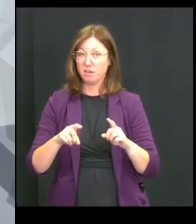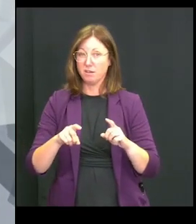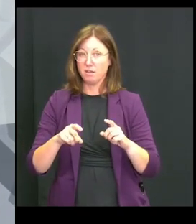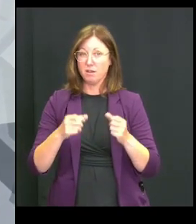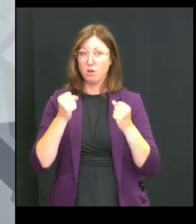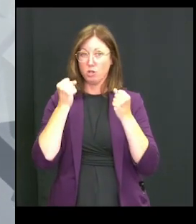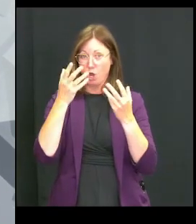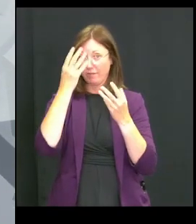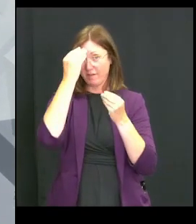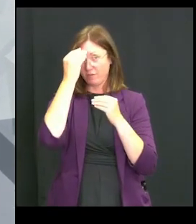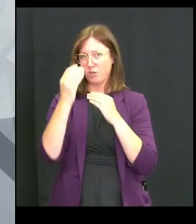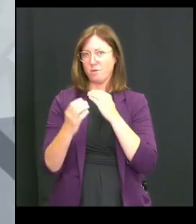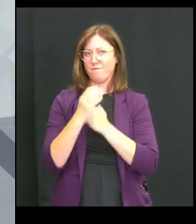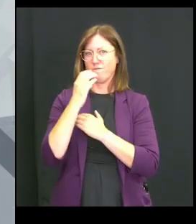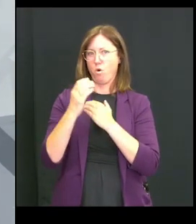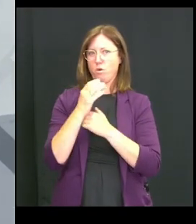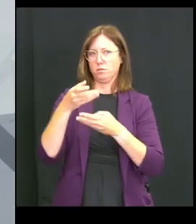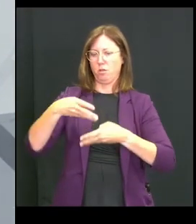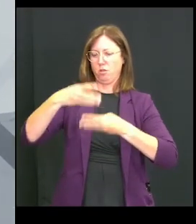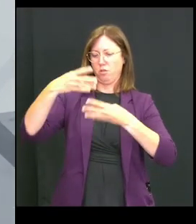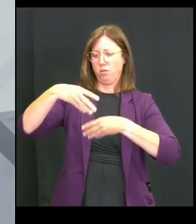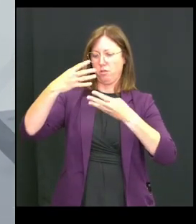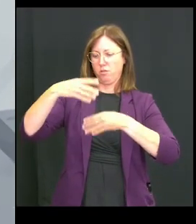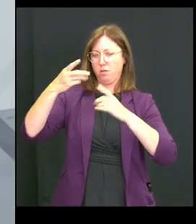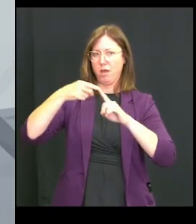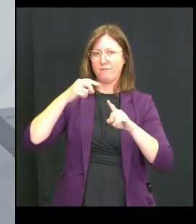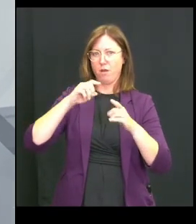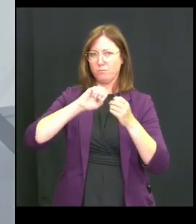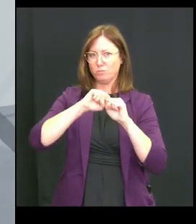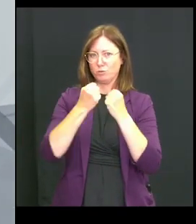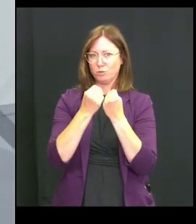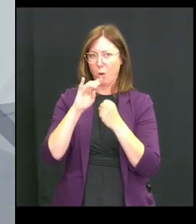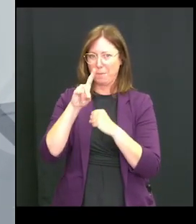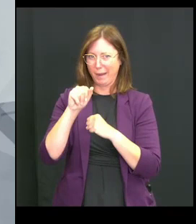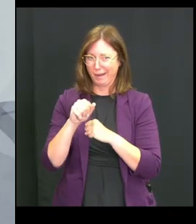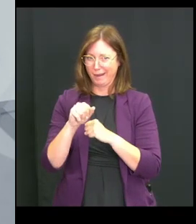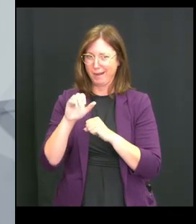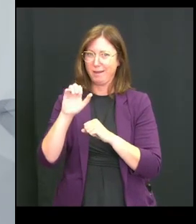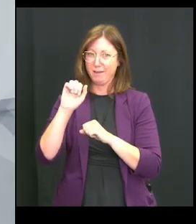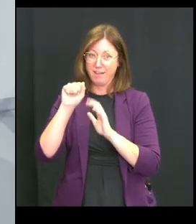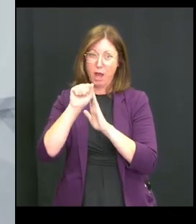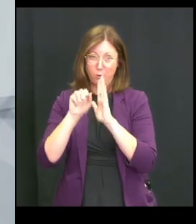And we know how the algorithms work and everything else. So, your busy day-to-day life, you're having these conversations.